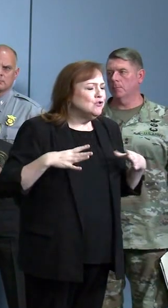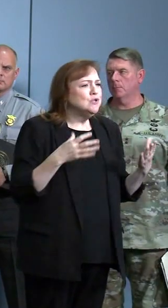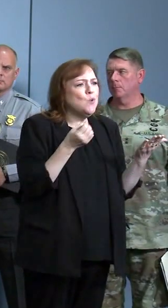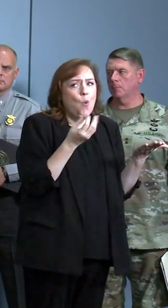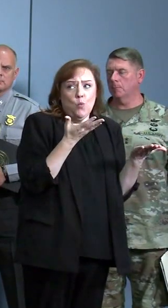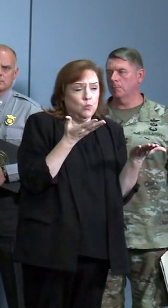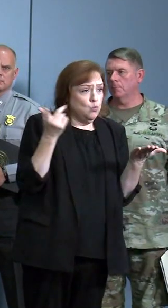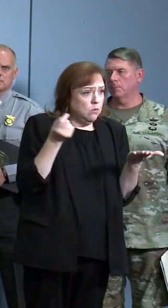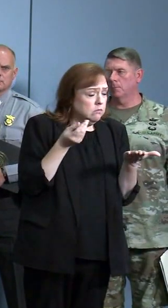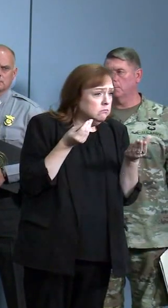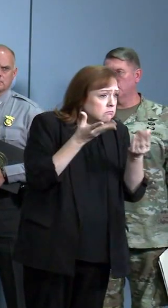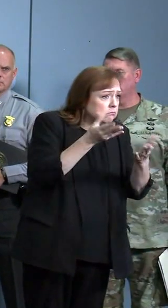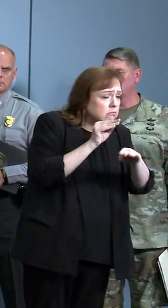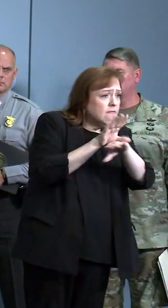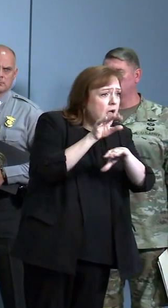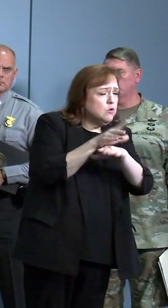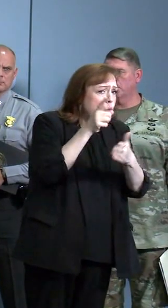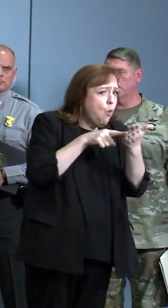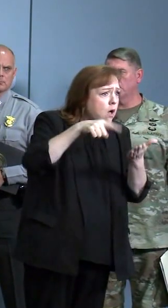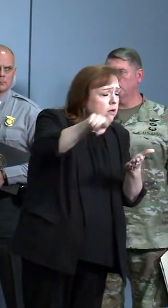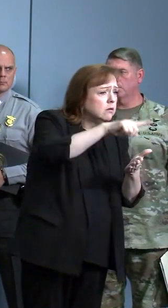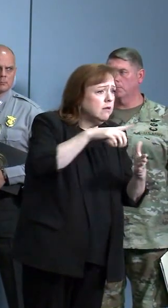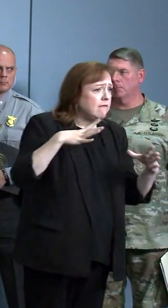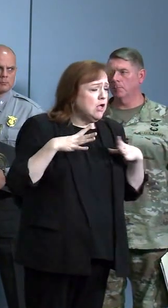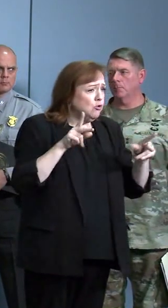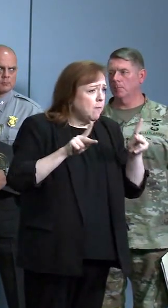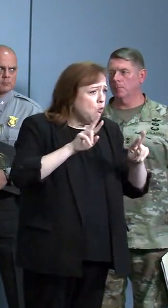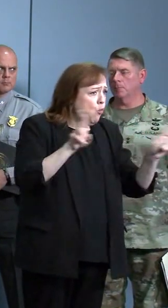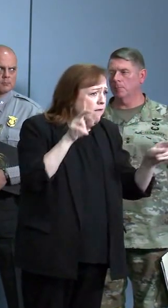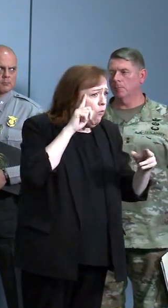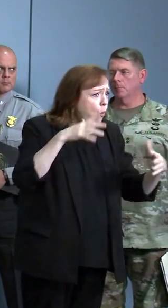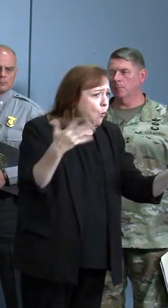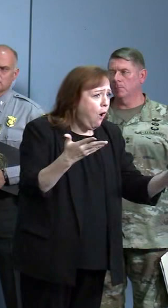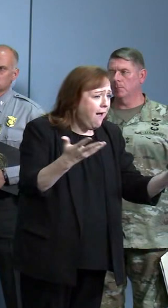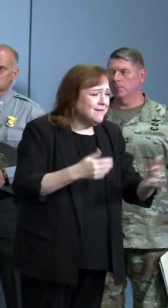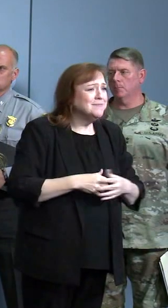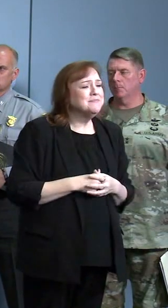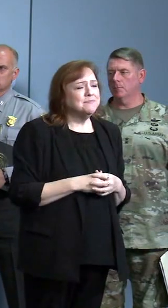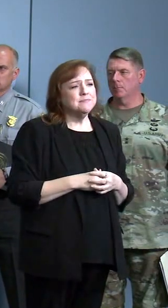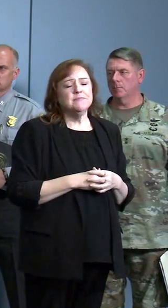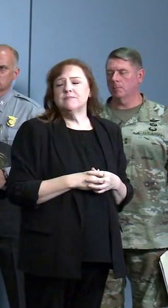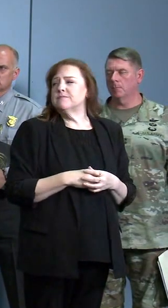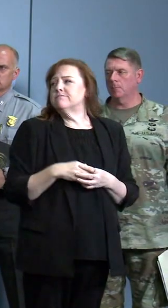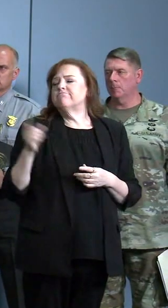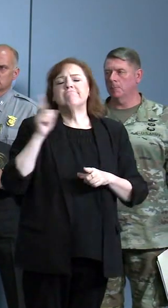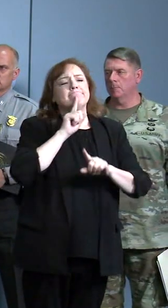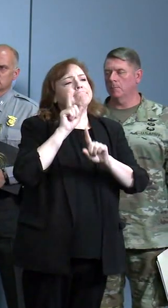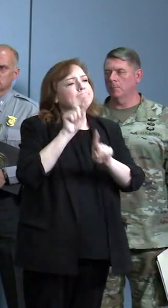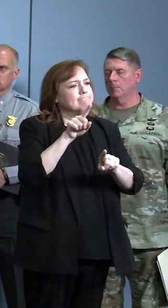them, what they should expect, what they should be ready for.